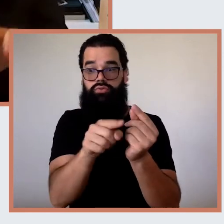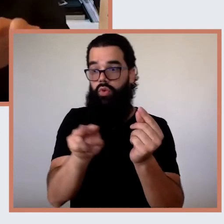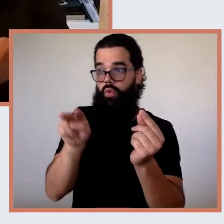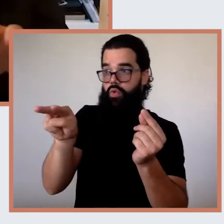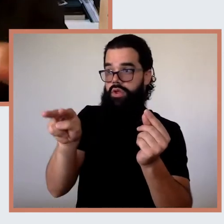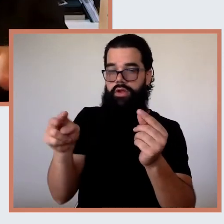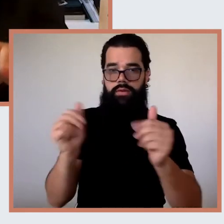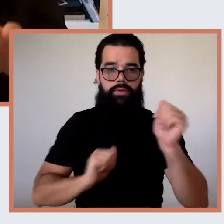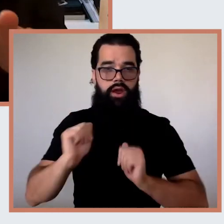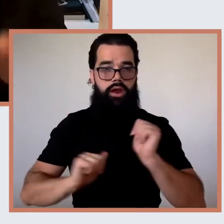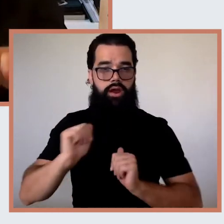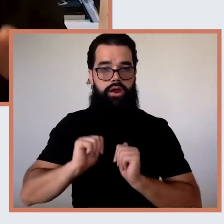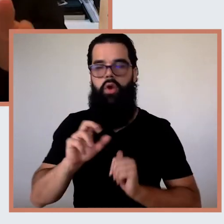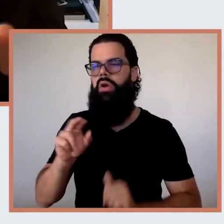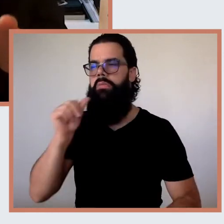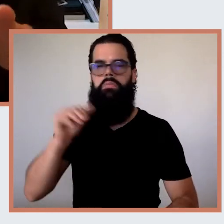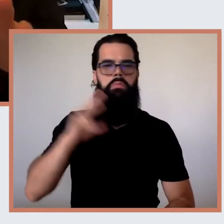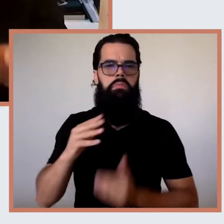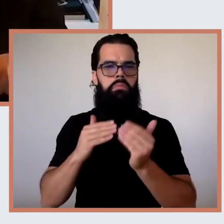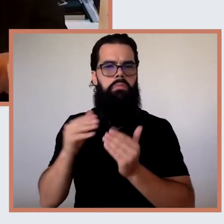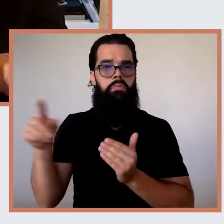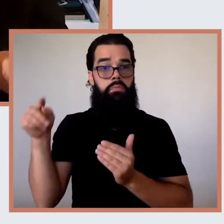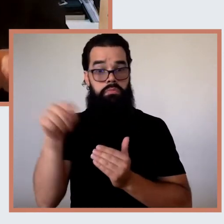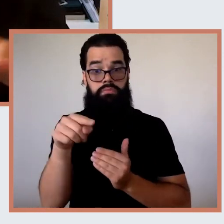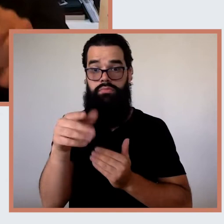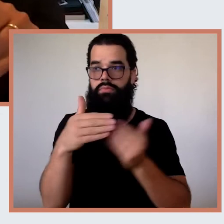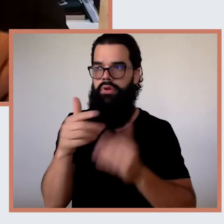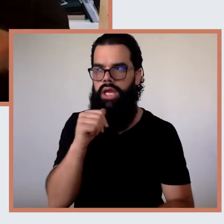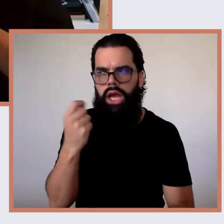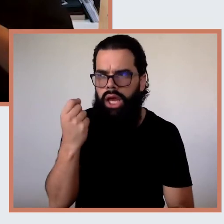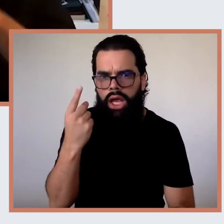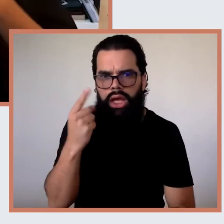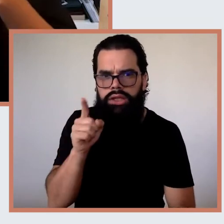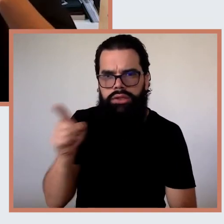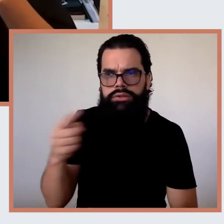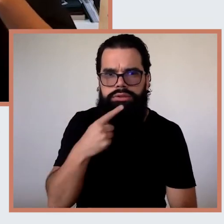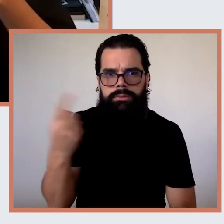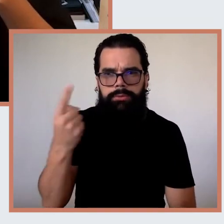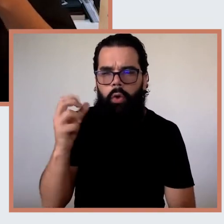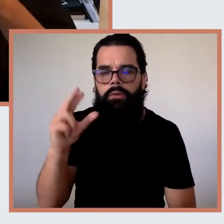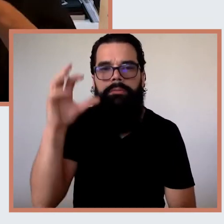that he or she, or they have watched you play, and you don't understand something that they're saying,